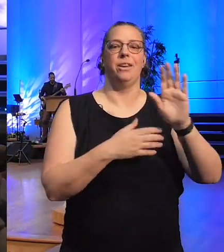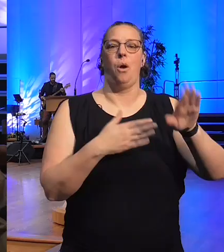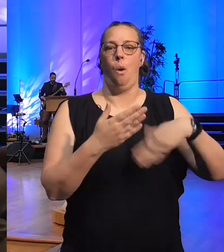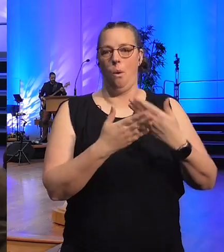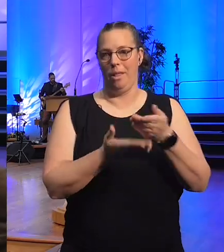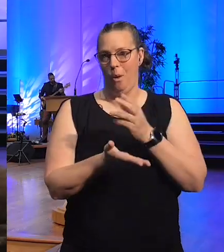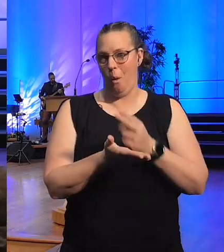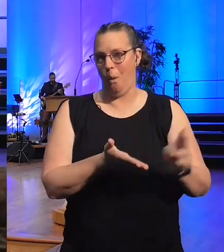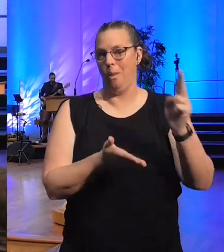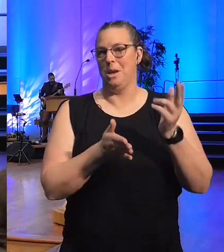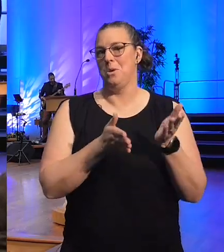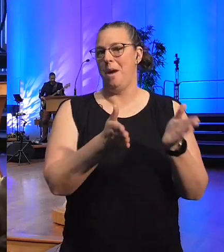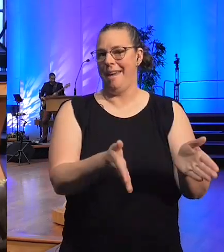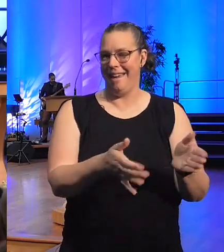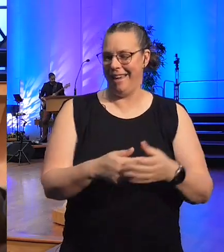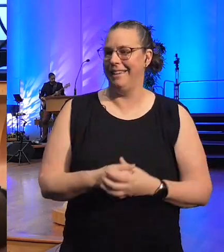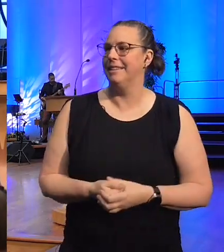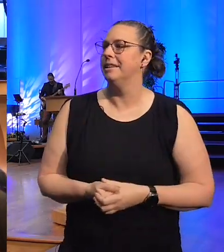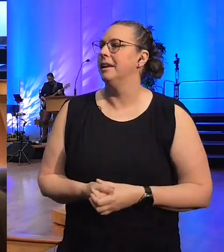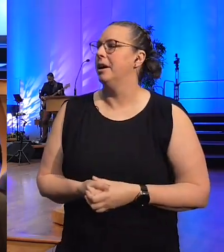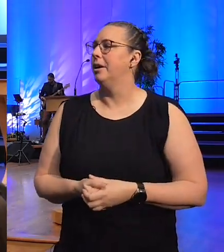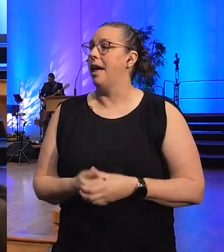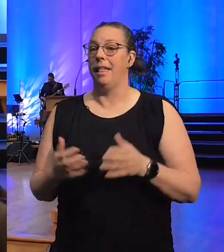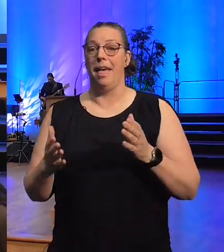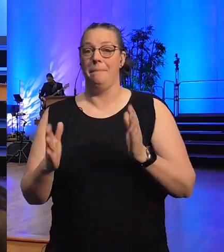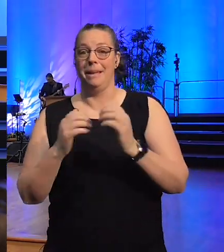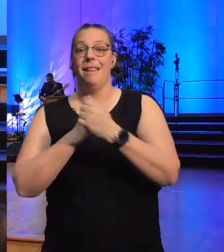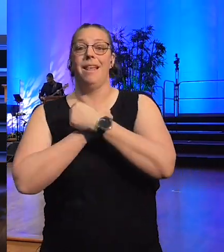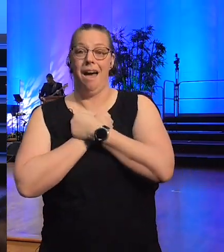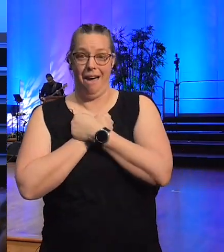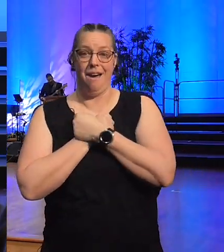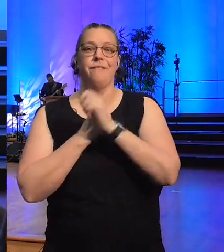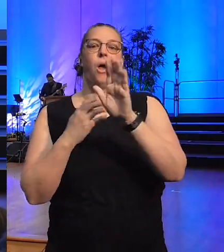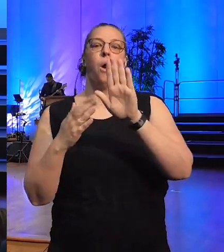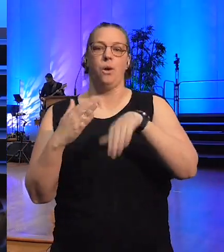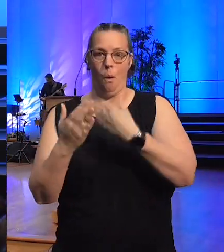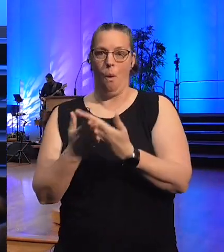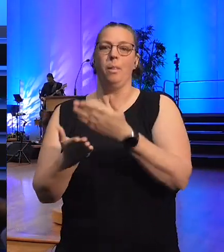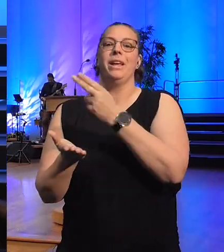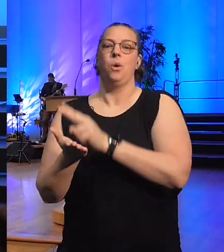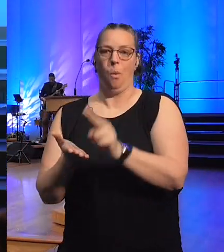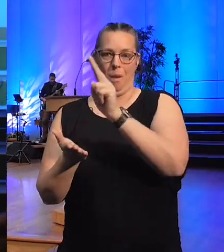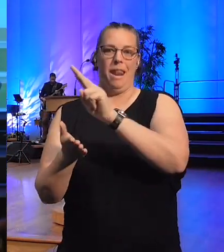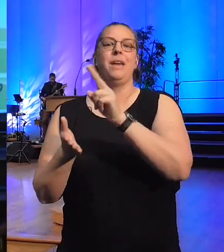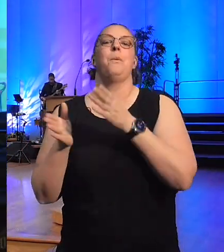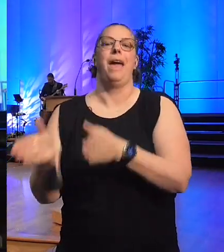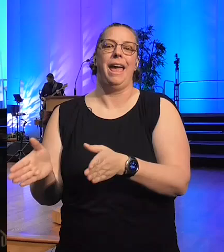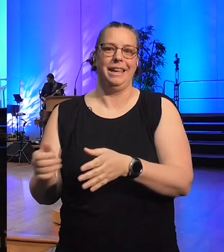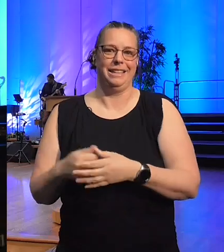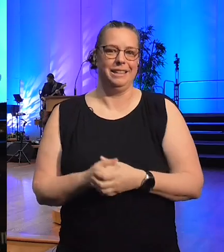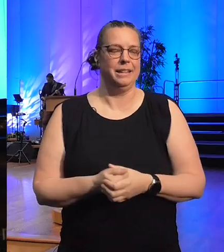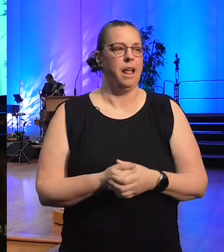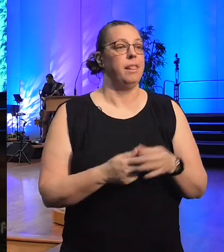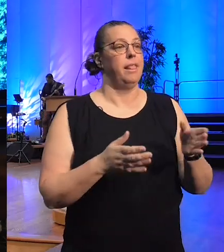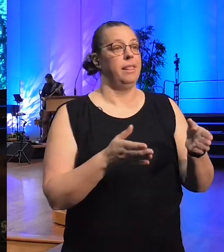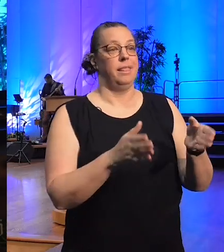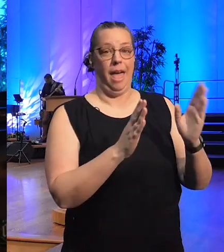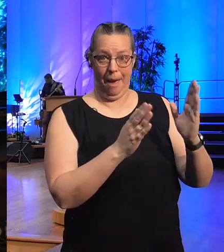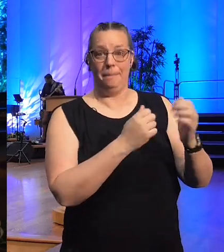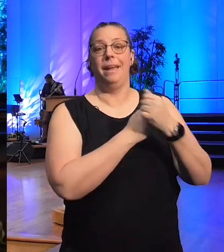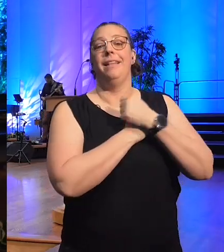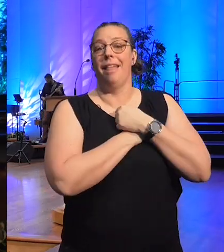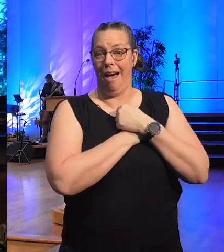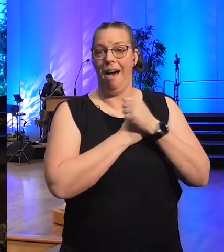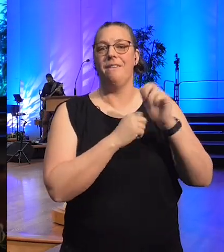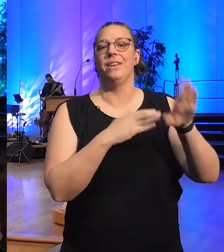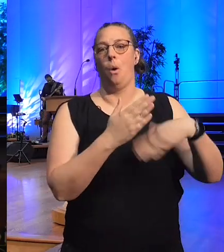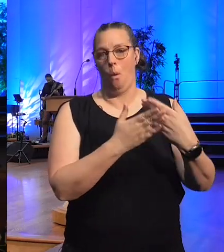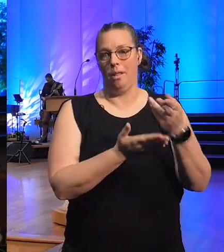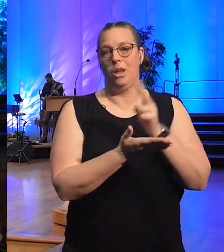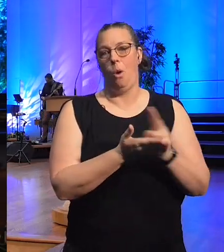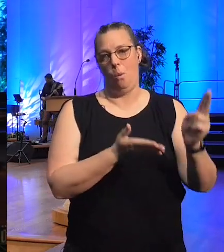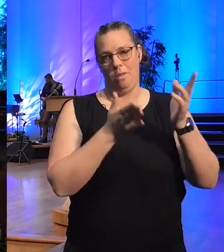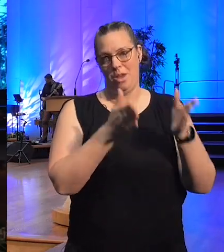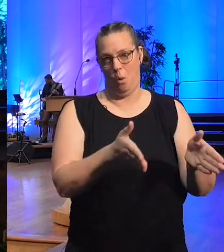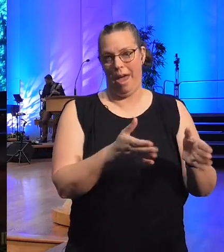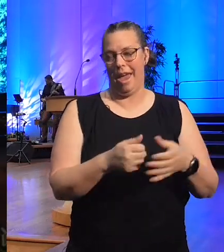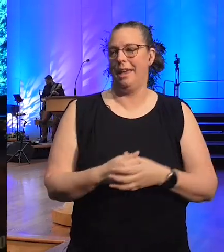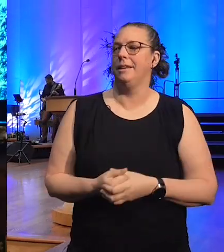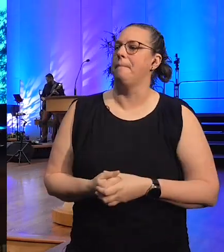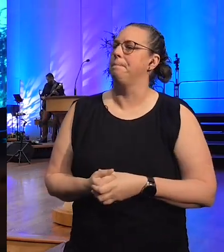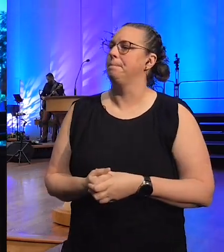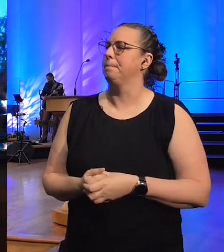in a holy holy way oh let me love in a holy holy way let me love me love all only way